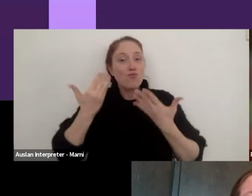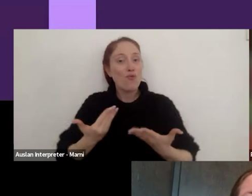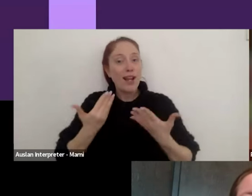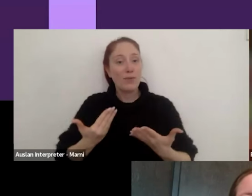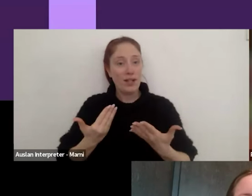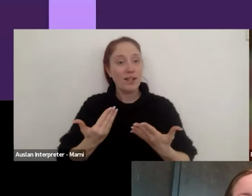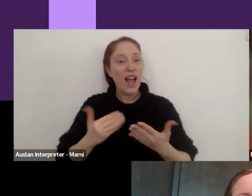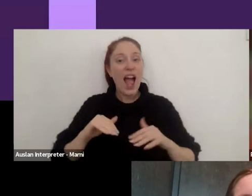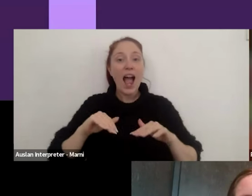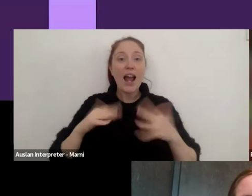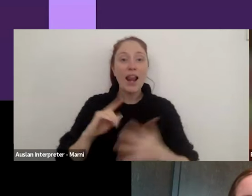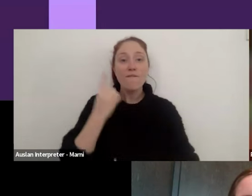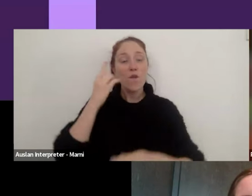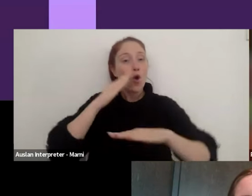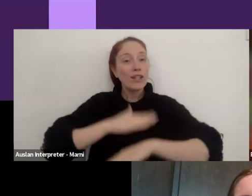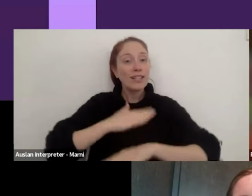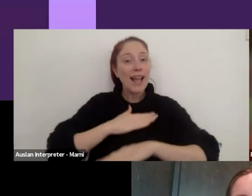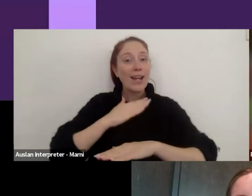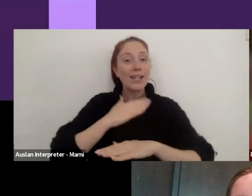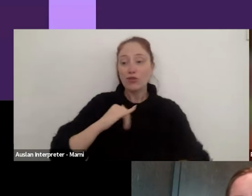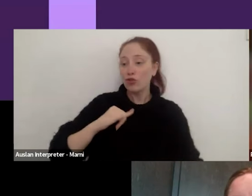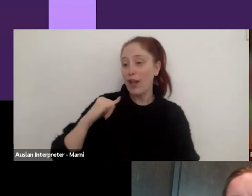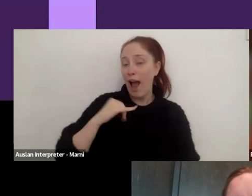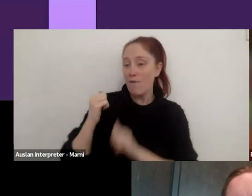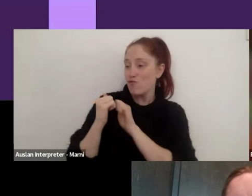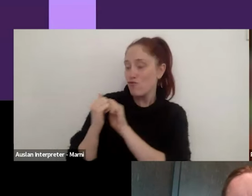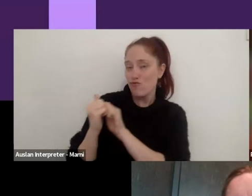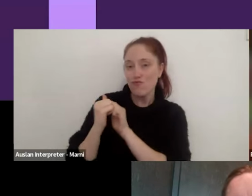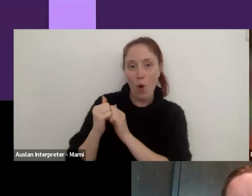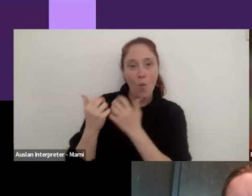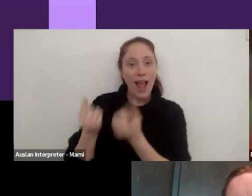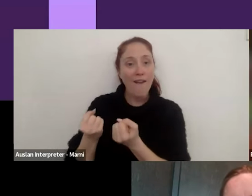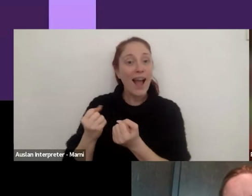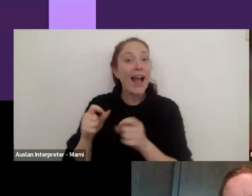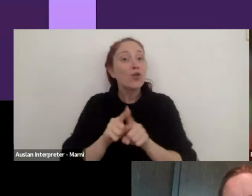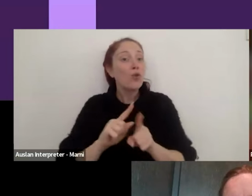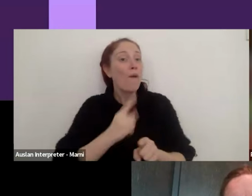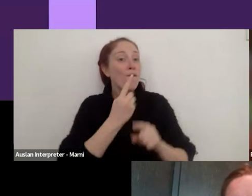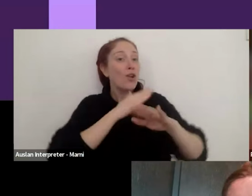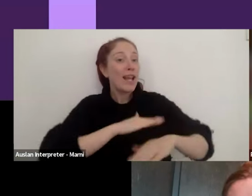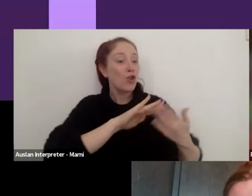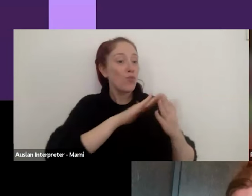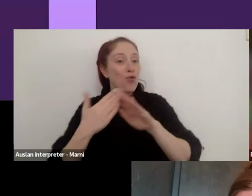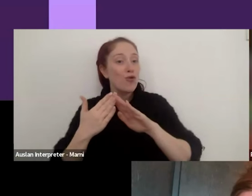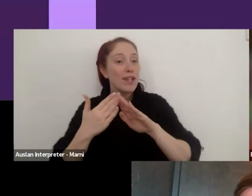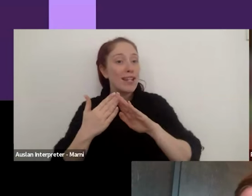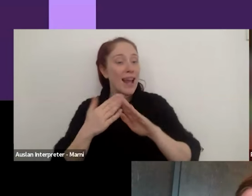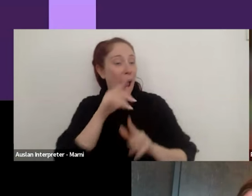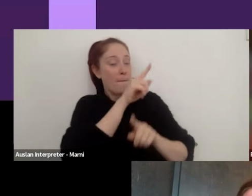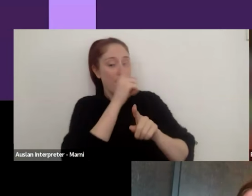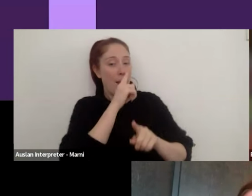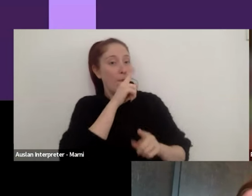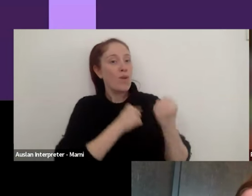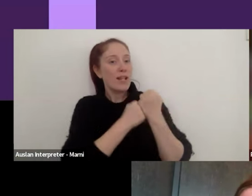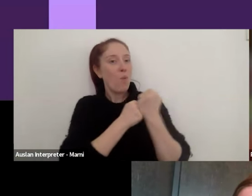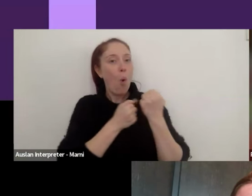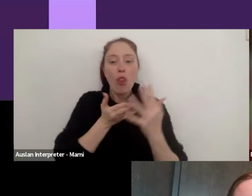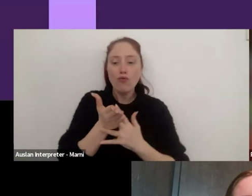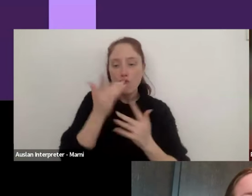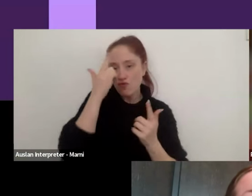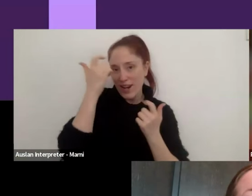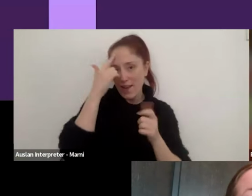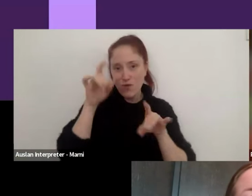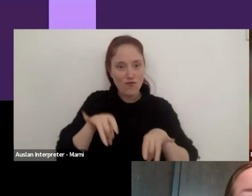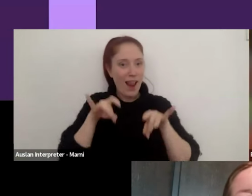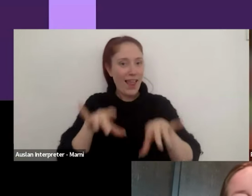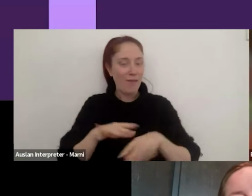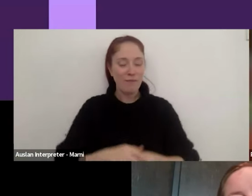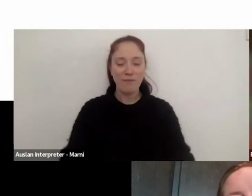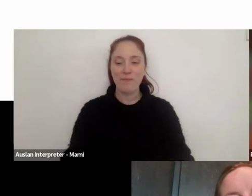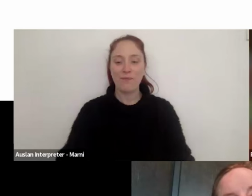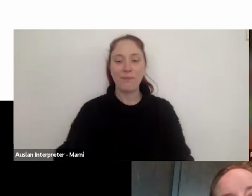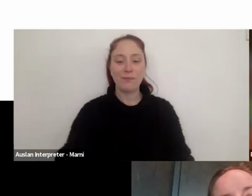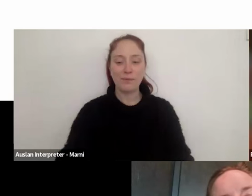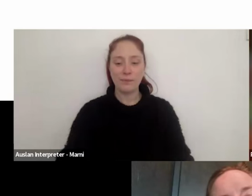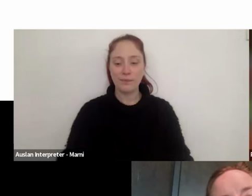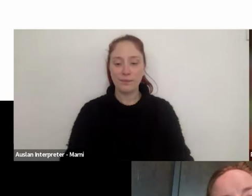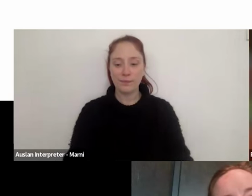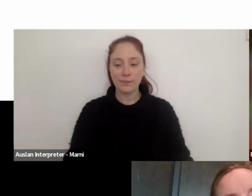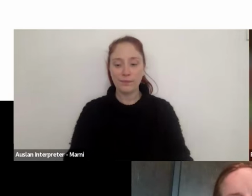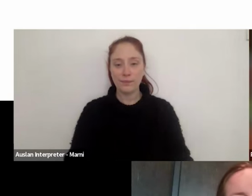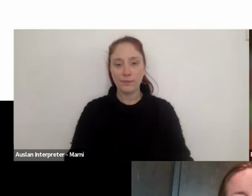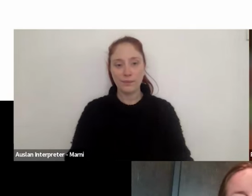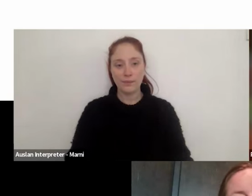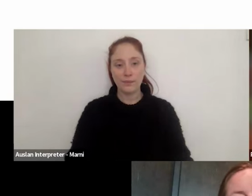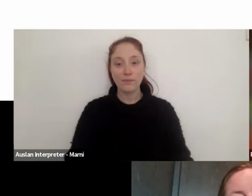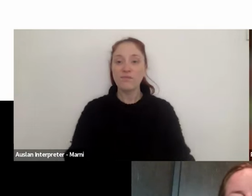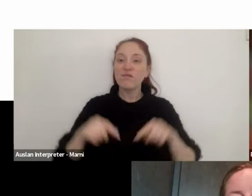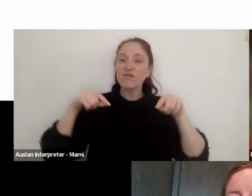we have the privilege to work alongside. >> In this session, we will take you through